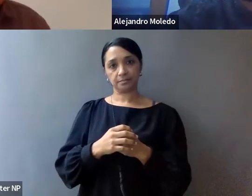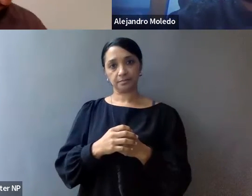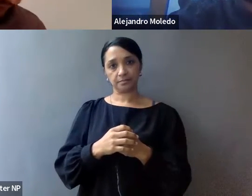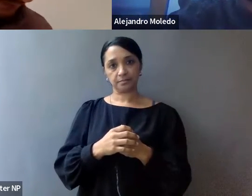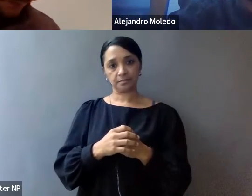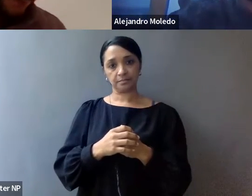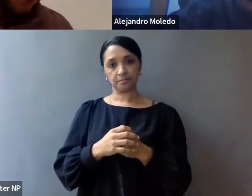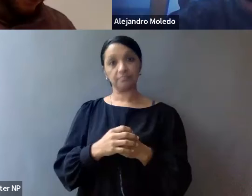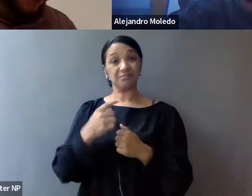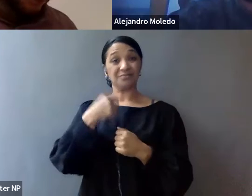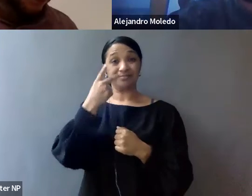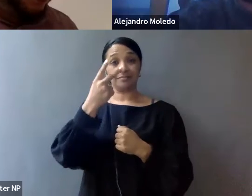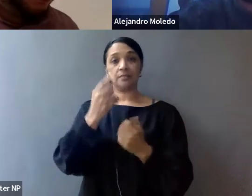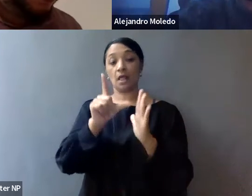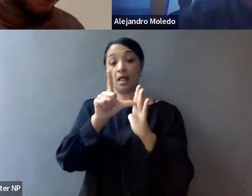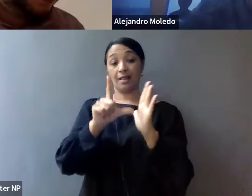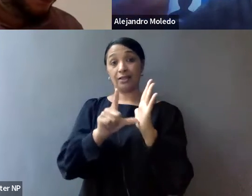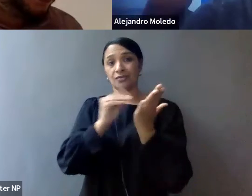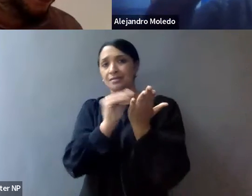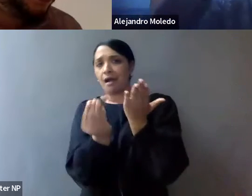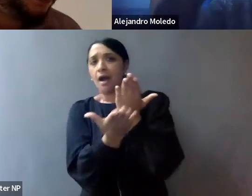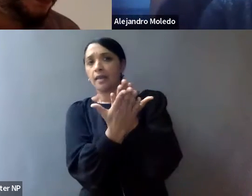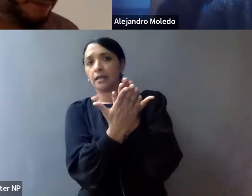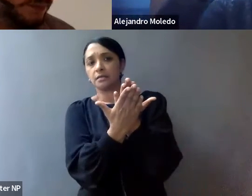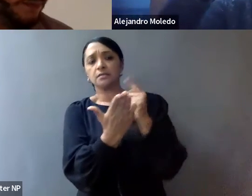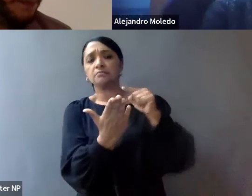in the annex of the legislation. If you check it, you will see